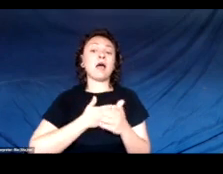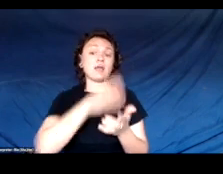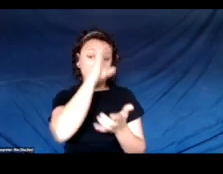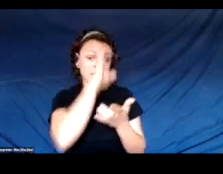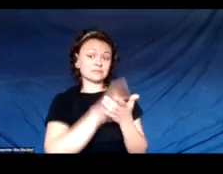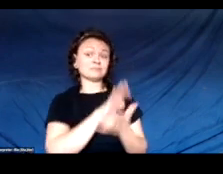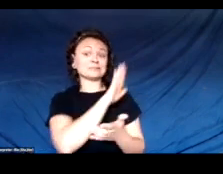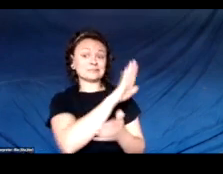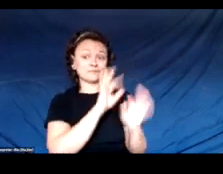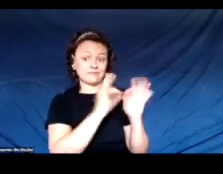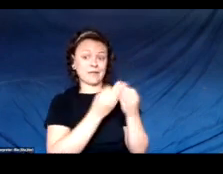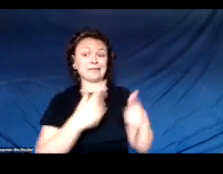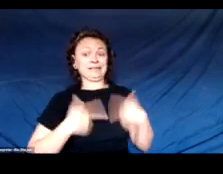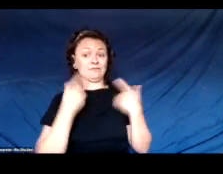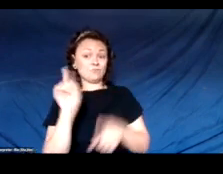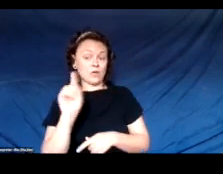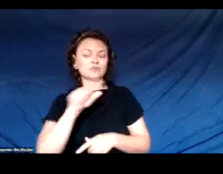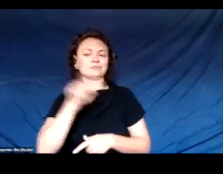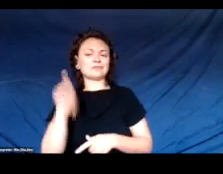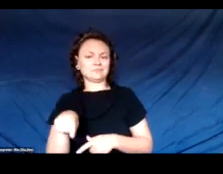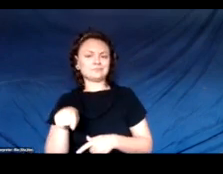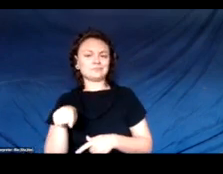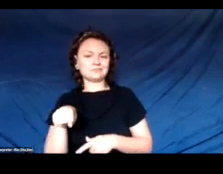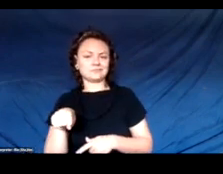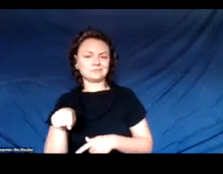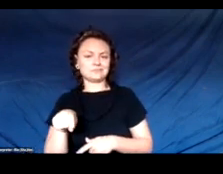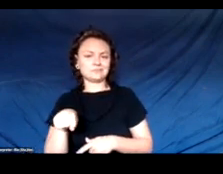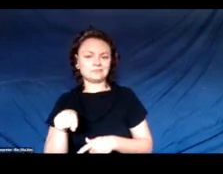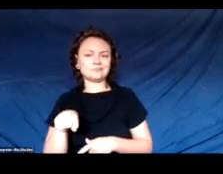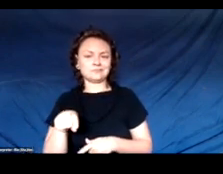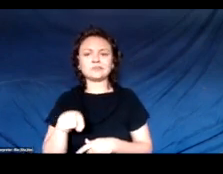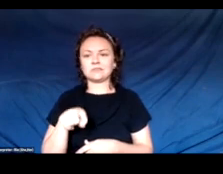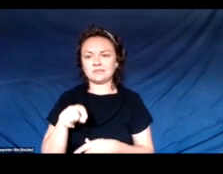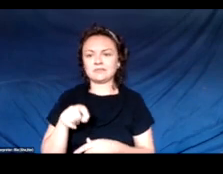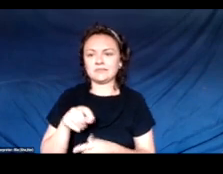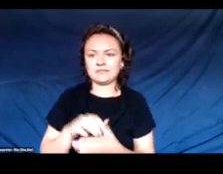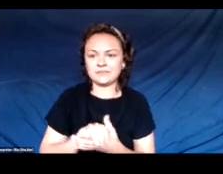My parents in law lives in Brownsville.